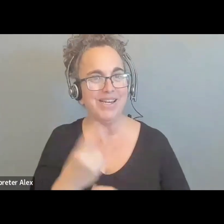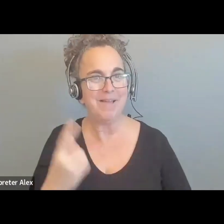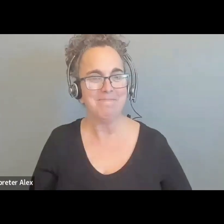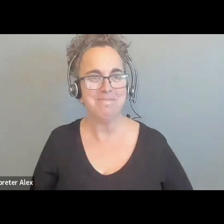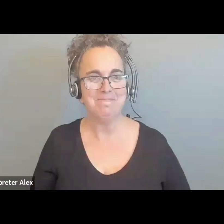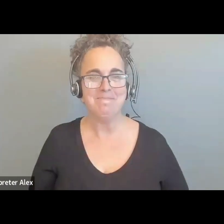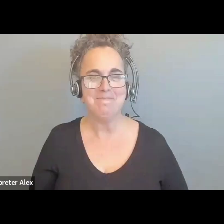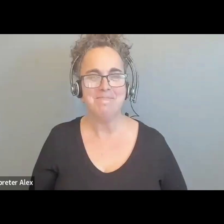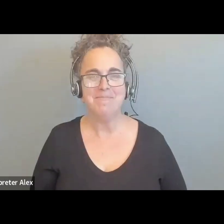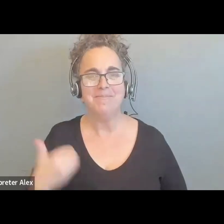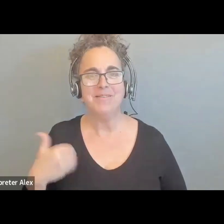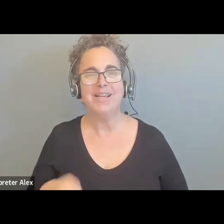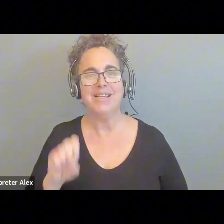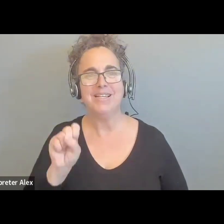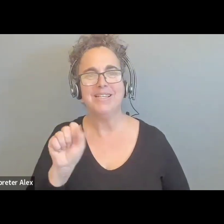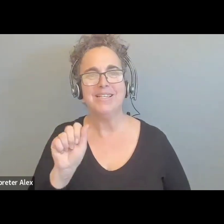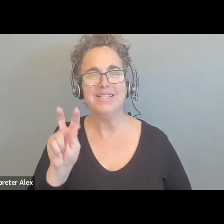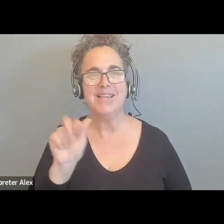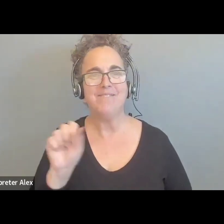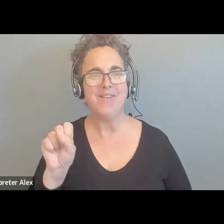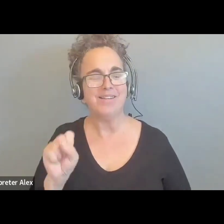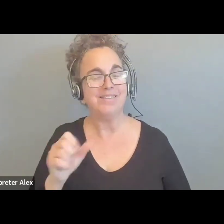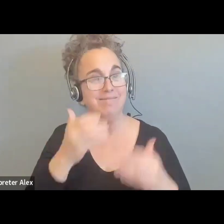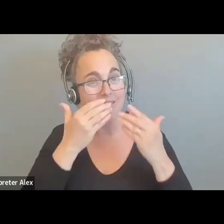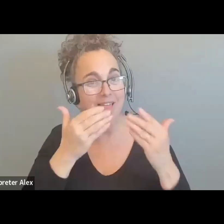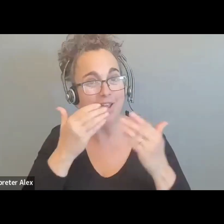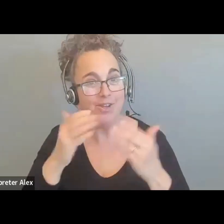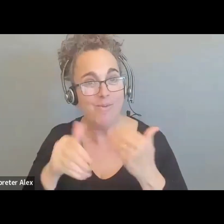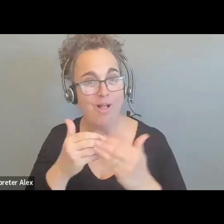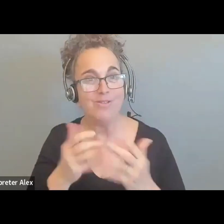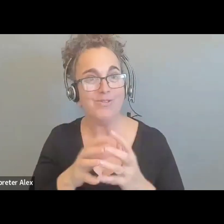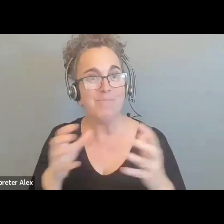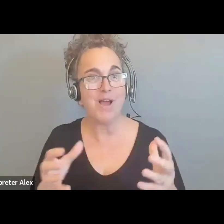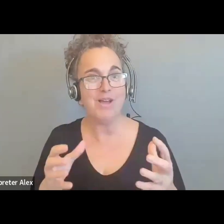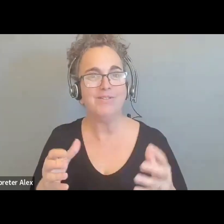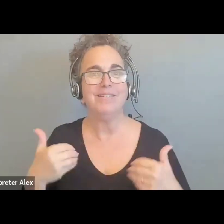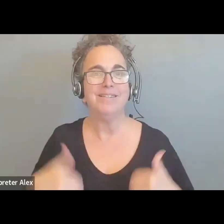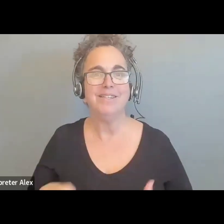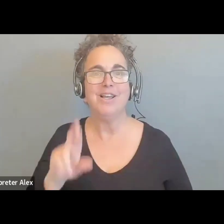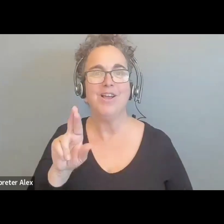This is Savaas. Thank you all so much And this is Rishabh. Thank you also.